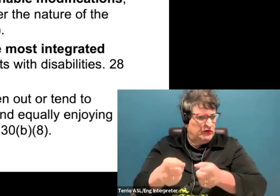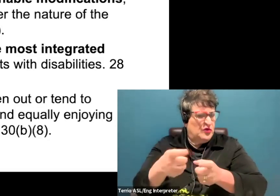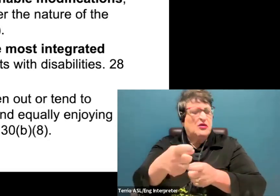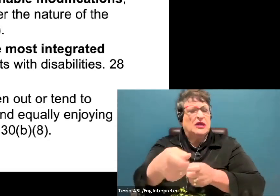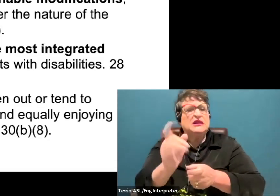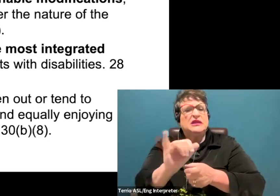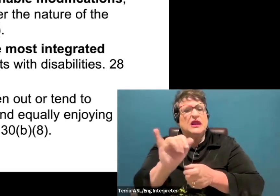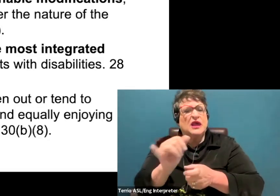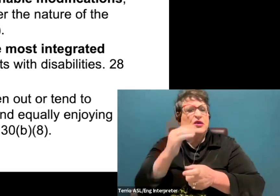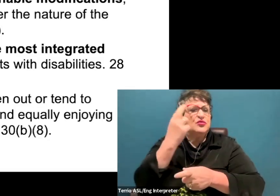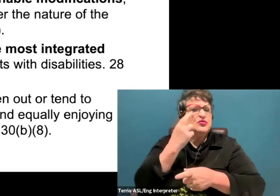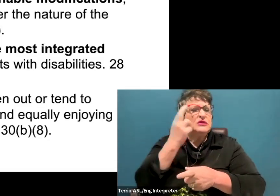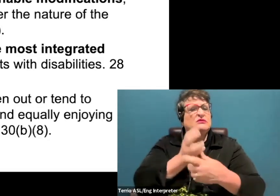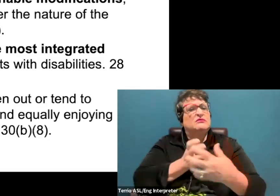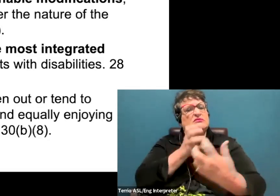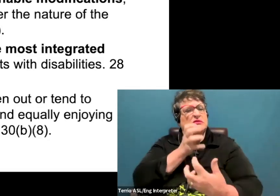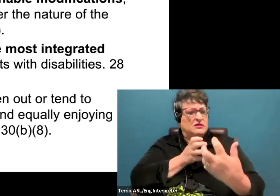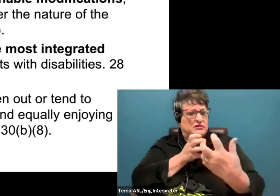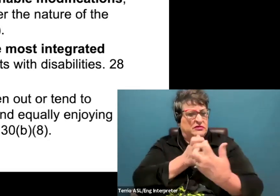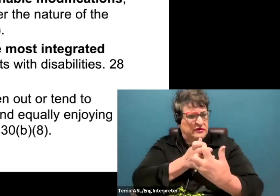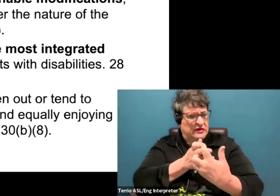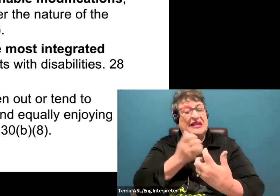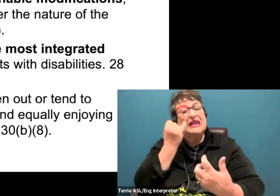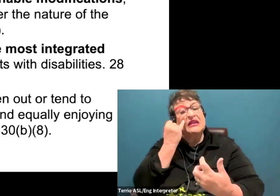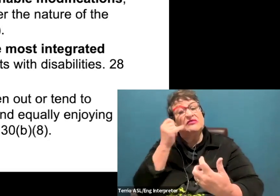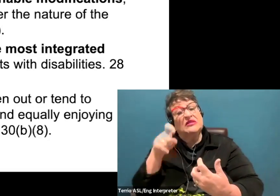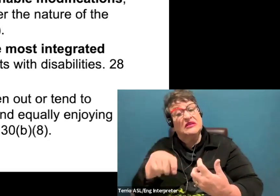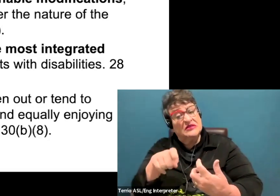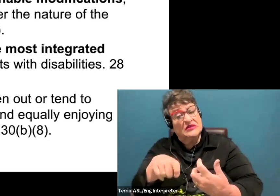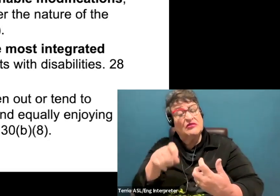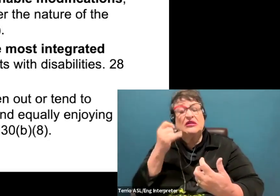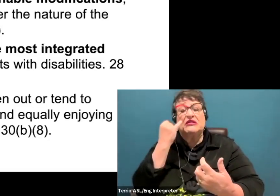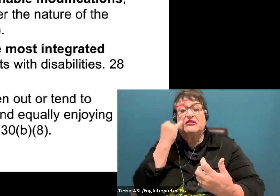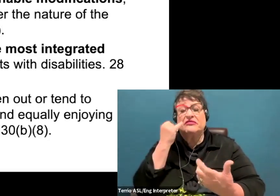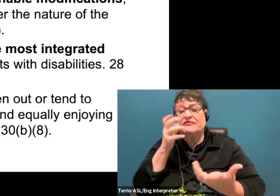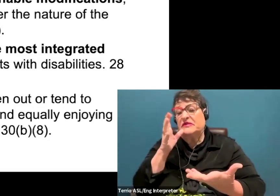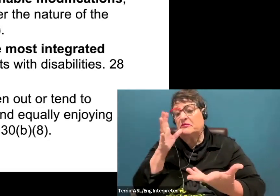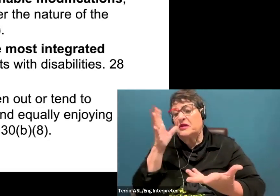reasonable modifications as necessary so that a parent can participate in whatever